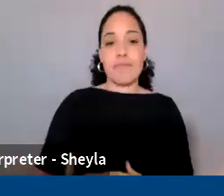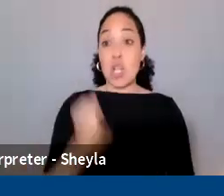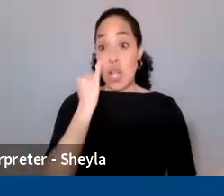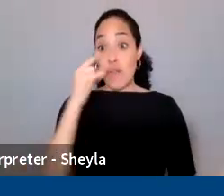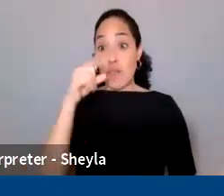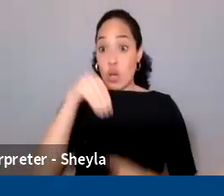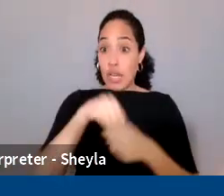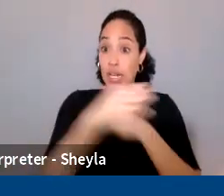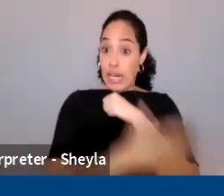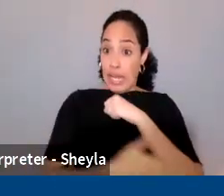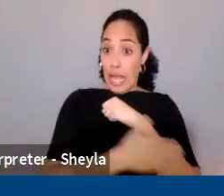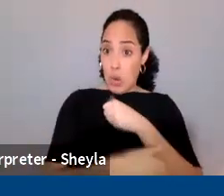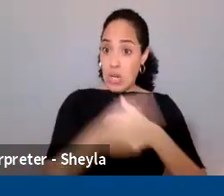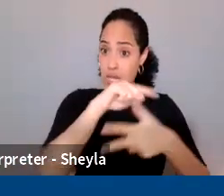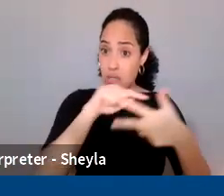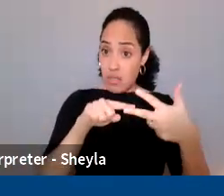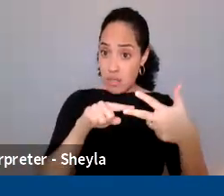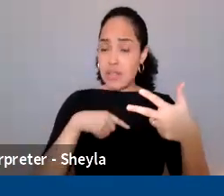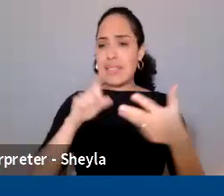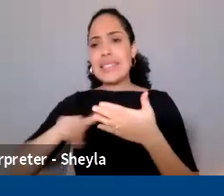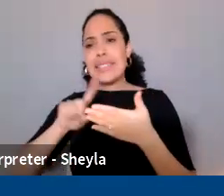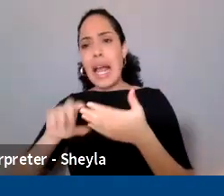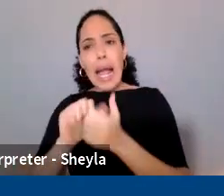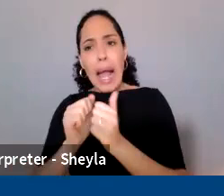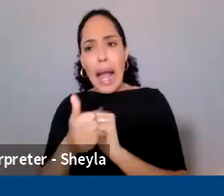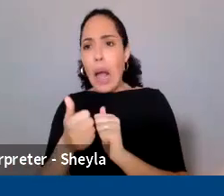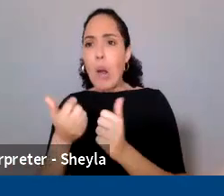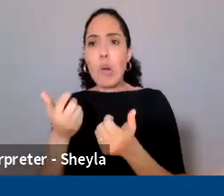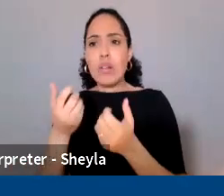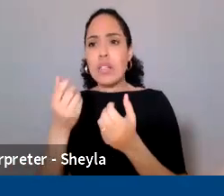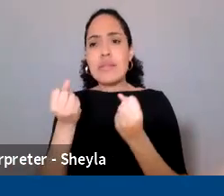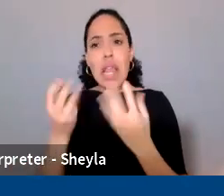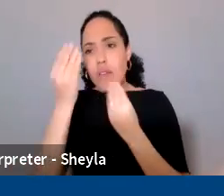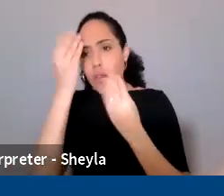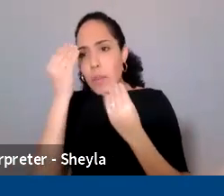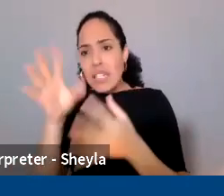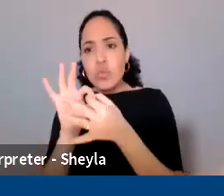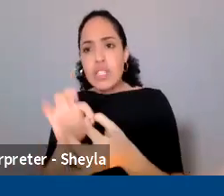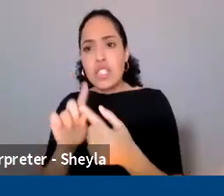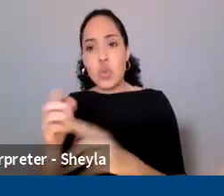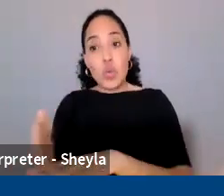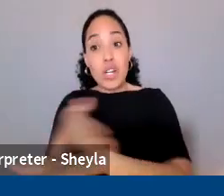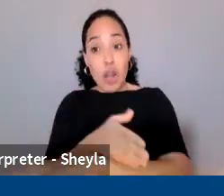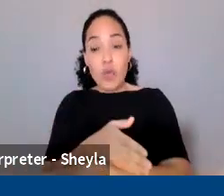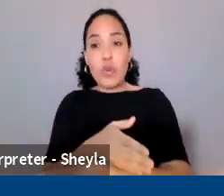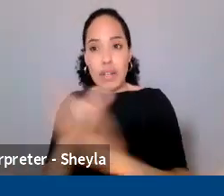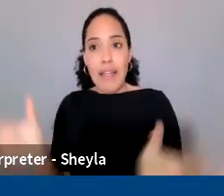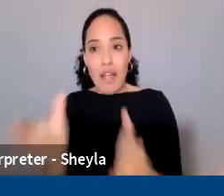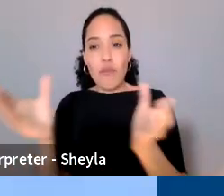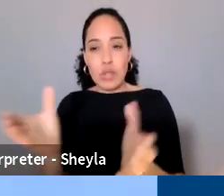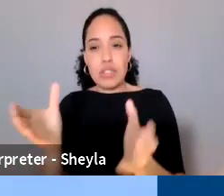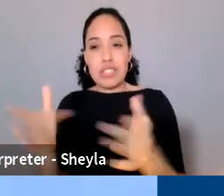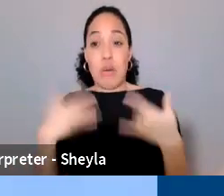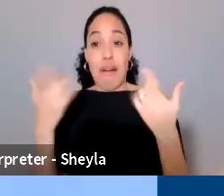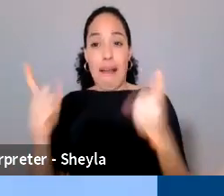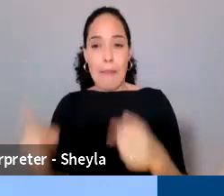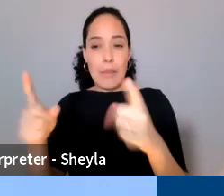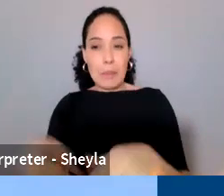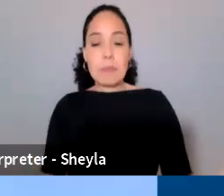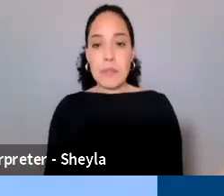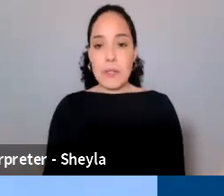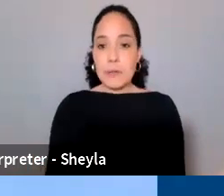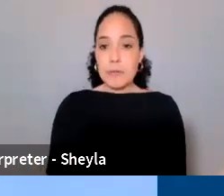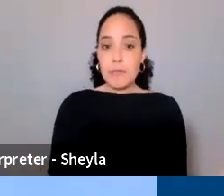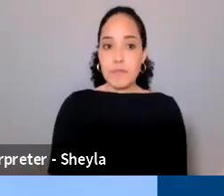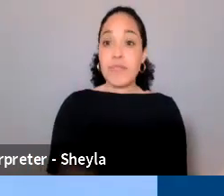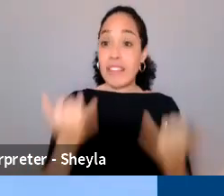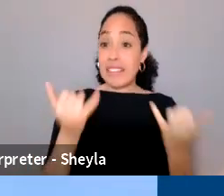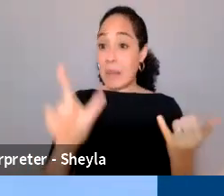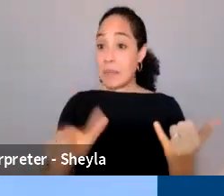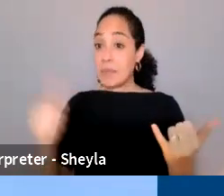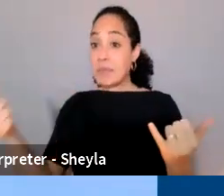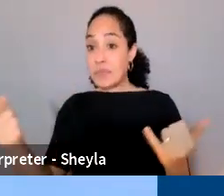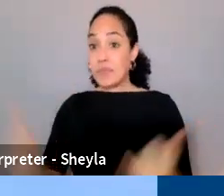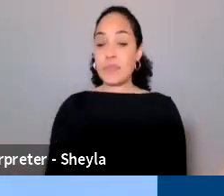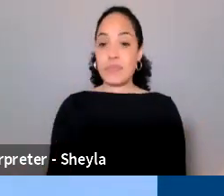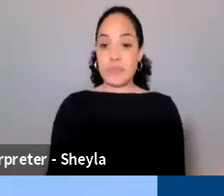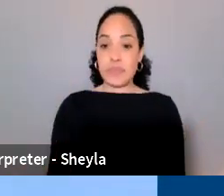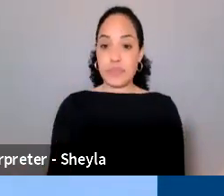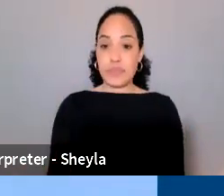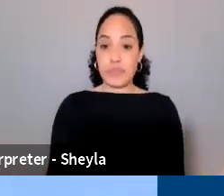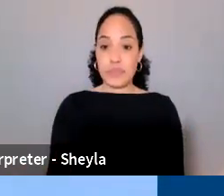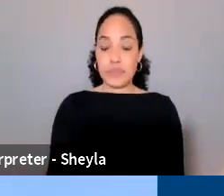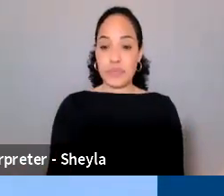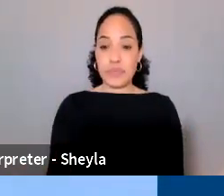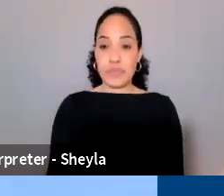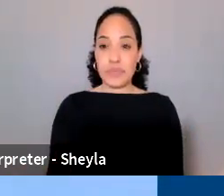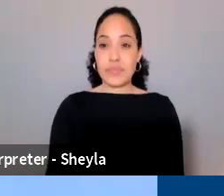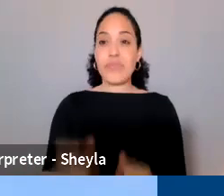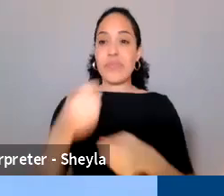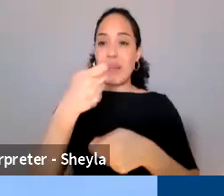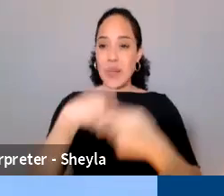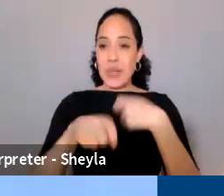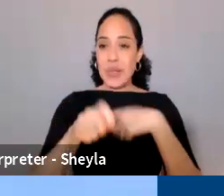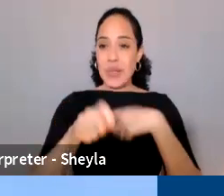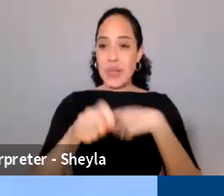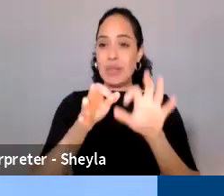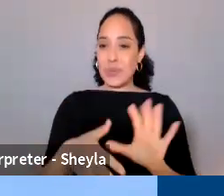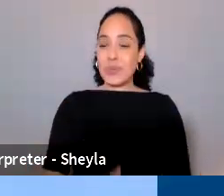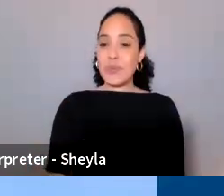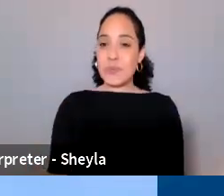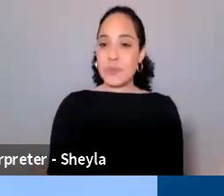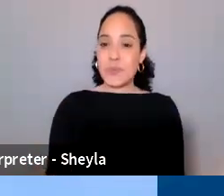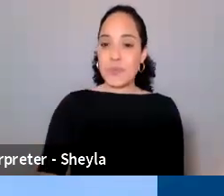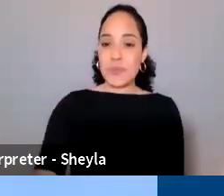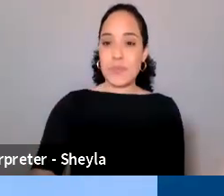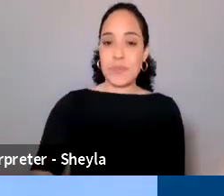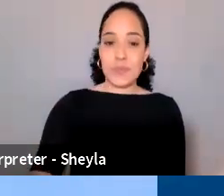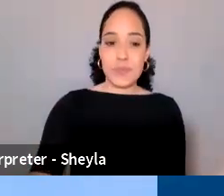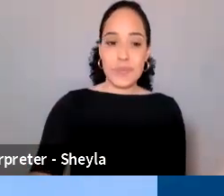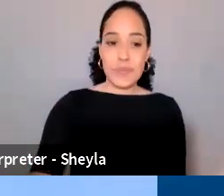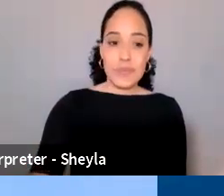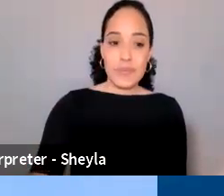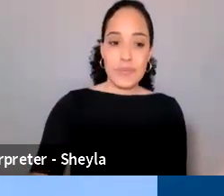out there about recovery efforts that are taking place and with that I will turn it back over